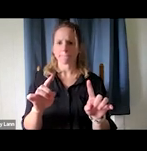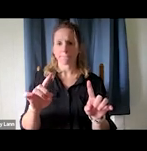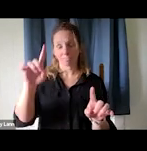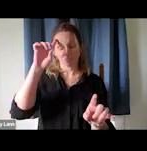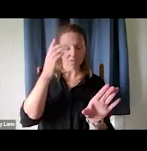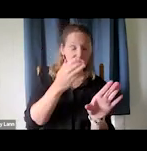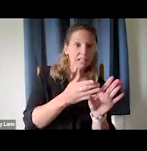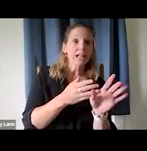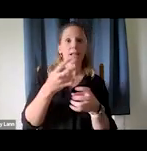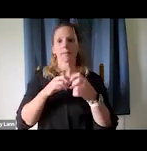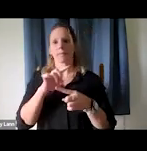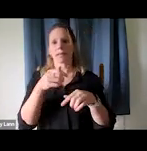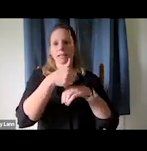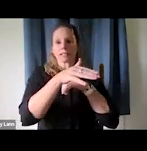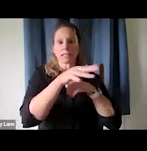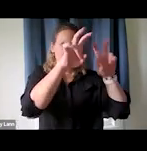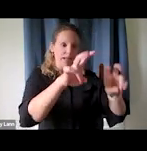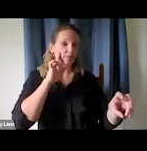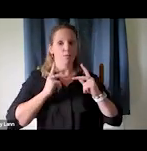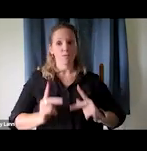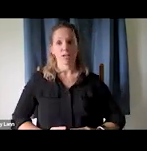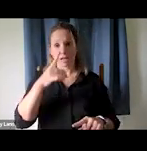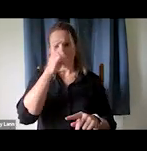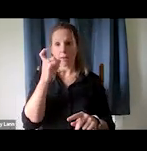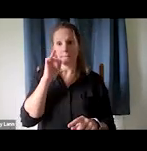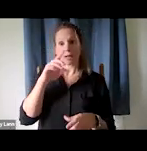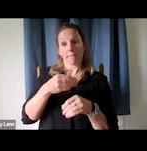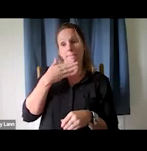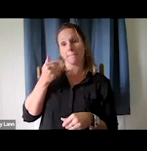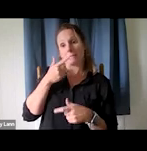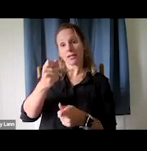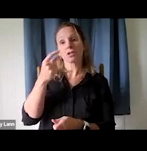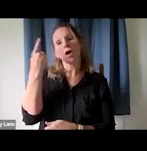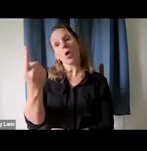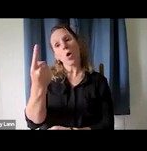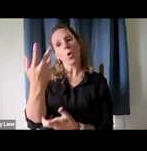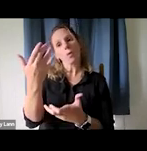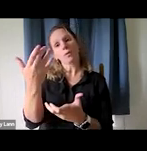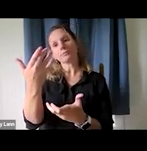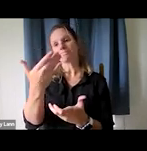and then you find we're sending them to exams for physical because it's in their best interest that we're always looking at the person as a whole,